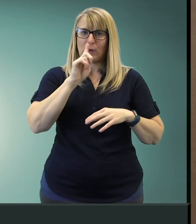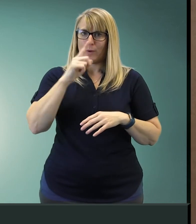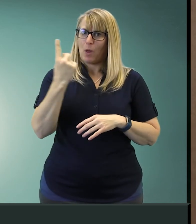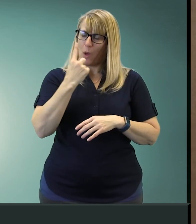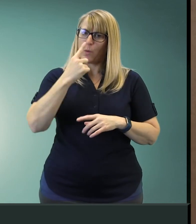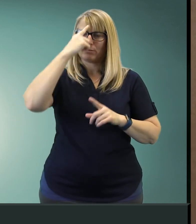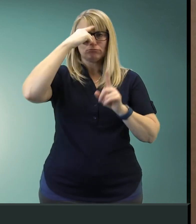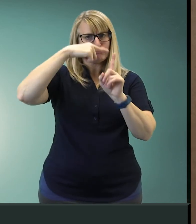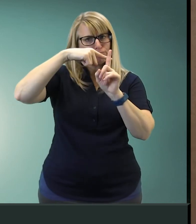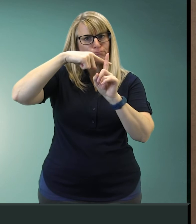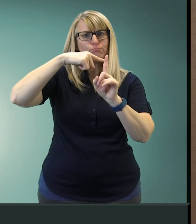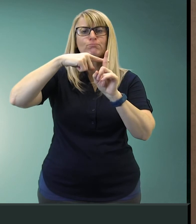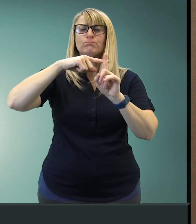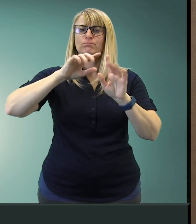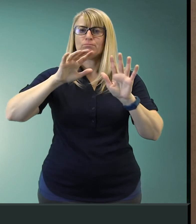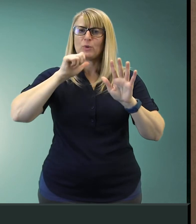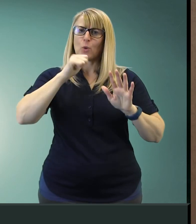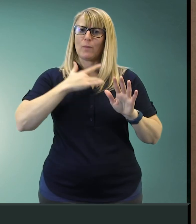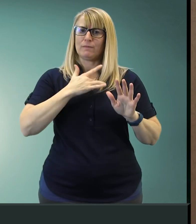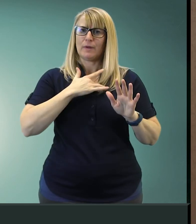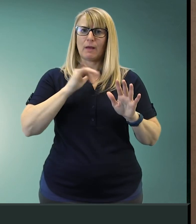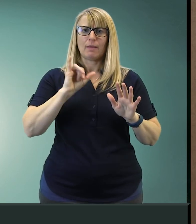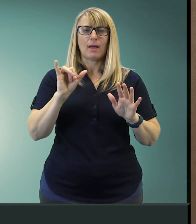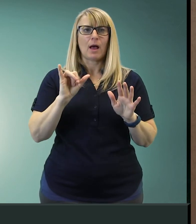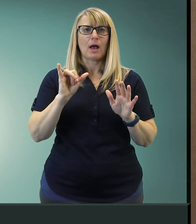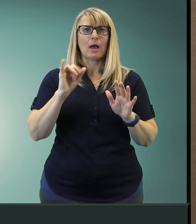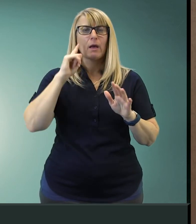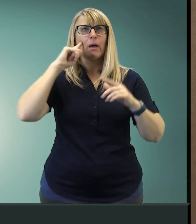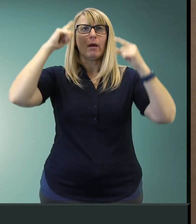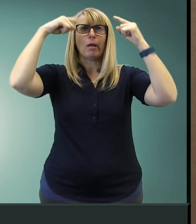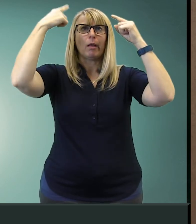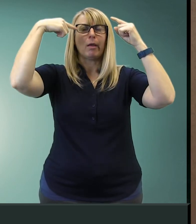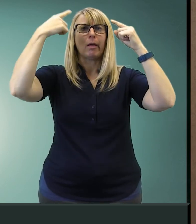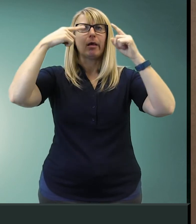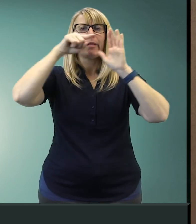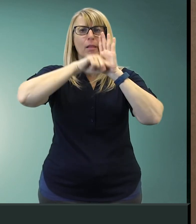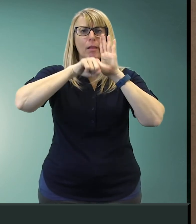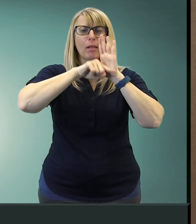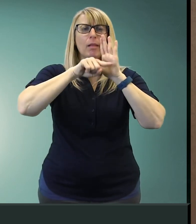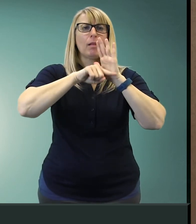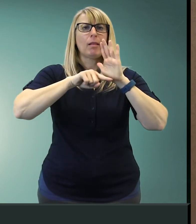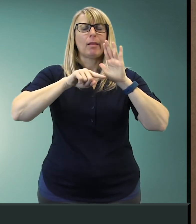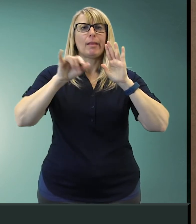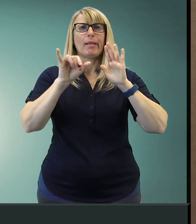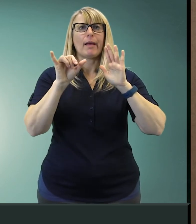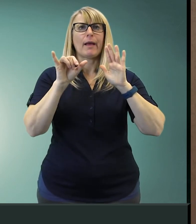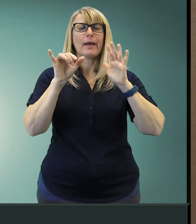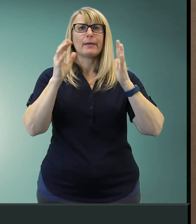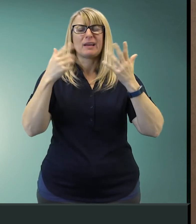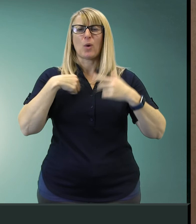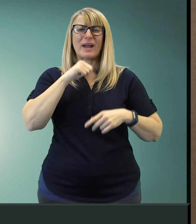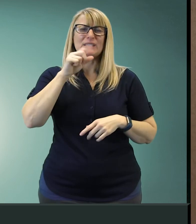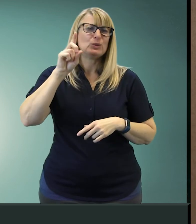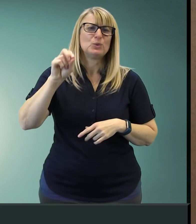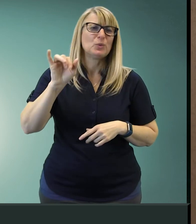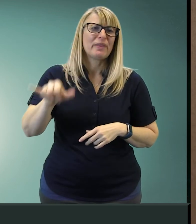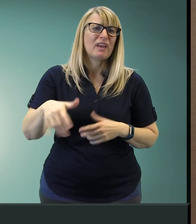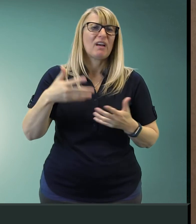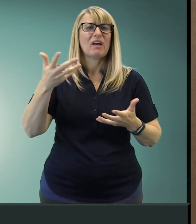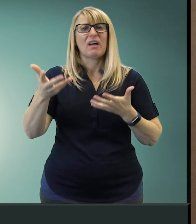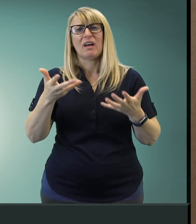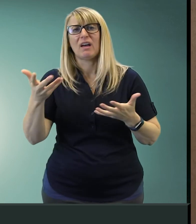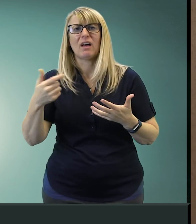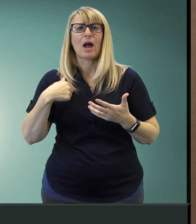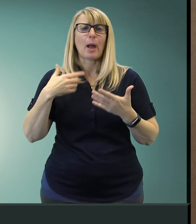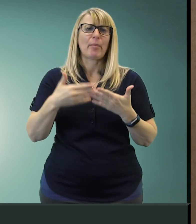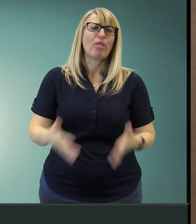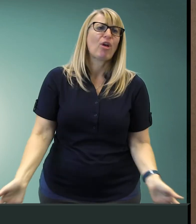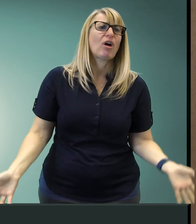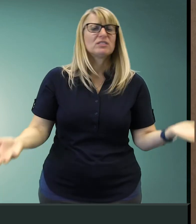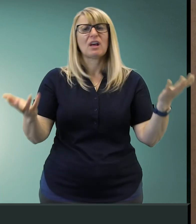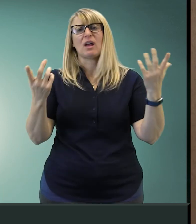Really, always stay positive. Don't ever get yourself in a mindset of, "Well, I didn't do this. I'm lost now.